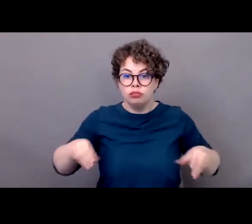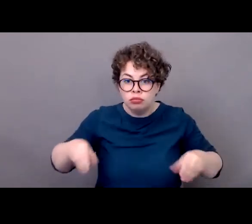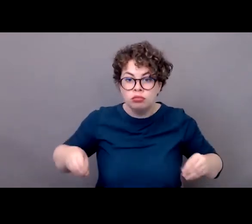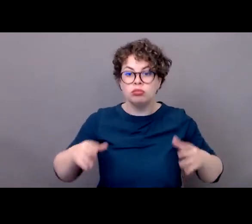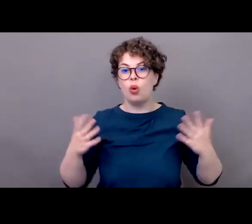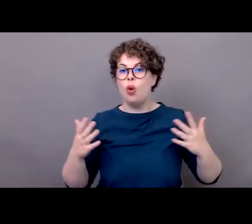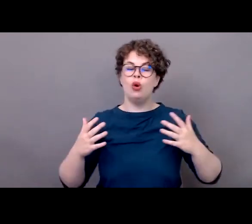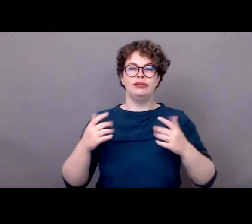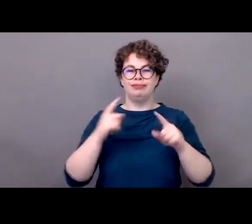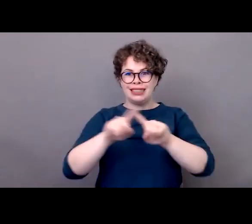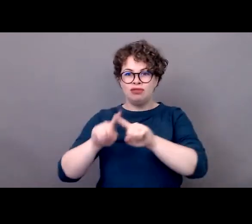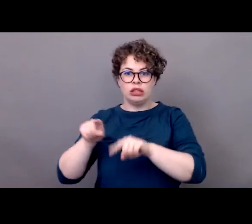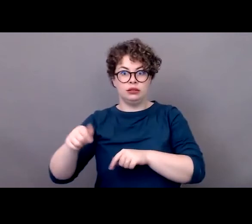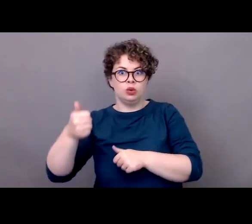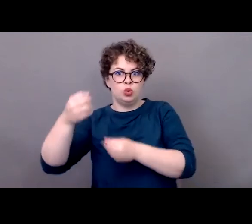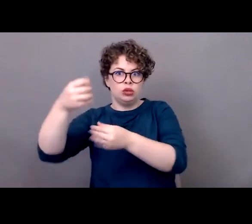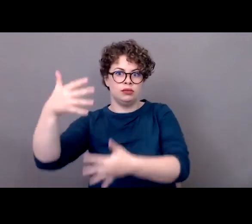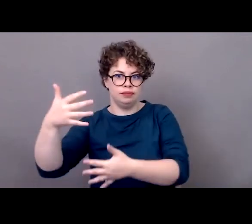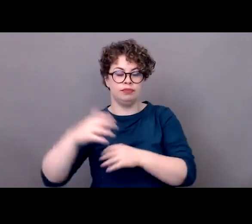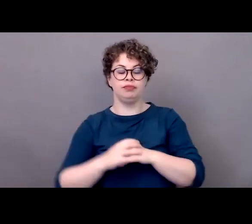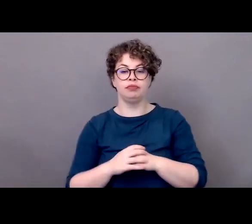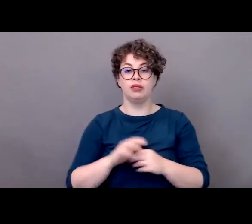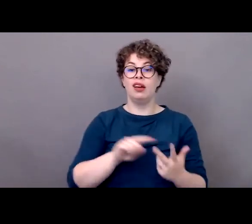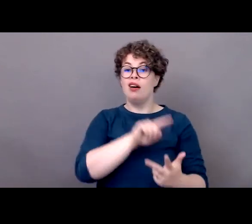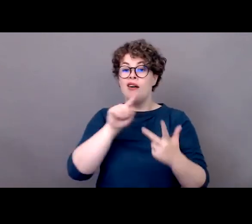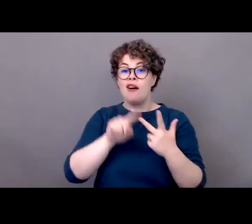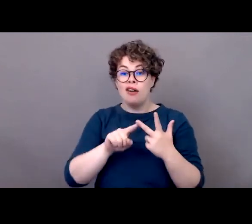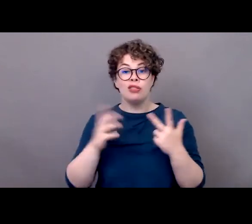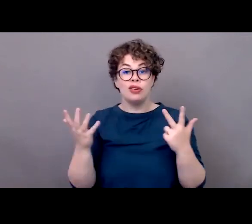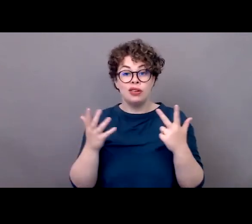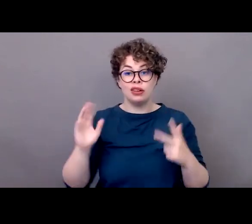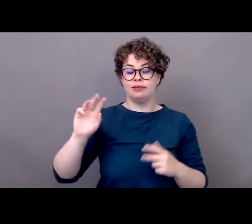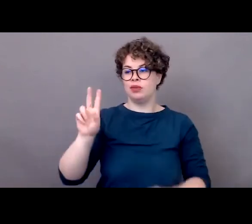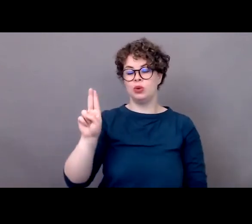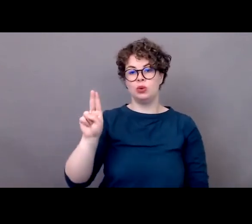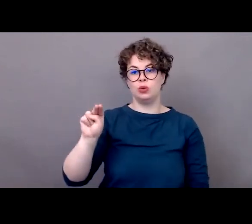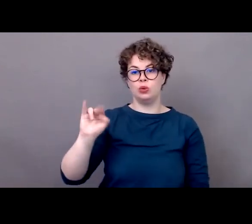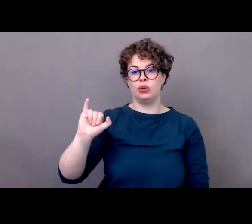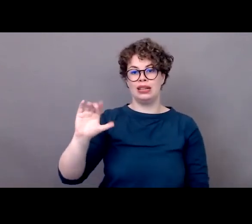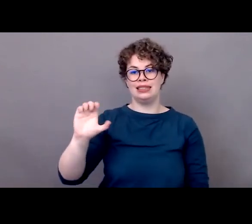Another tool is the UNICEF Washington group child functioning model. This is slightly longer